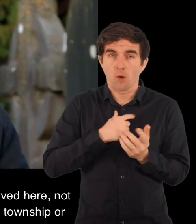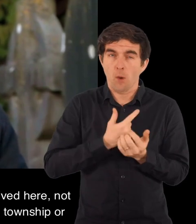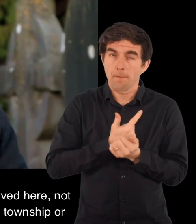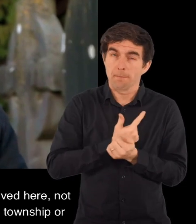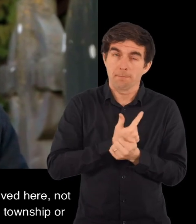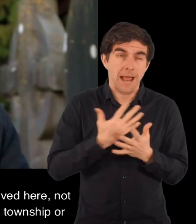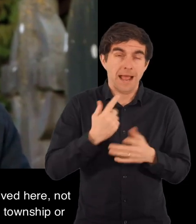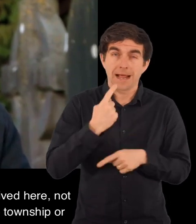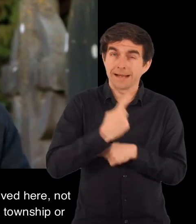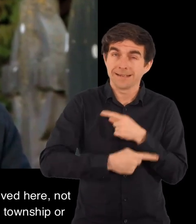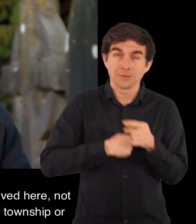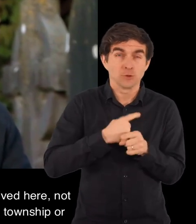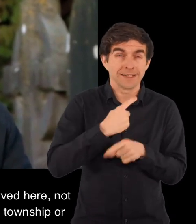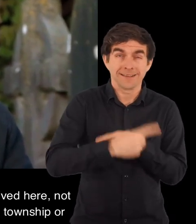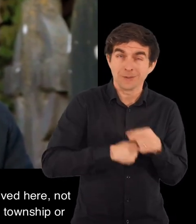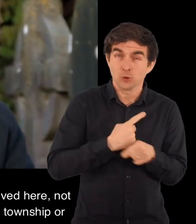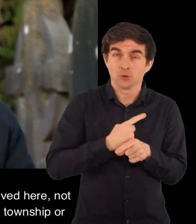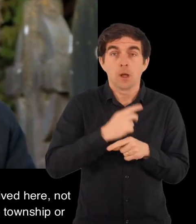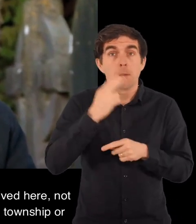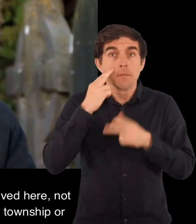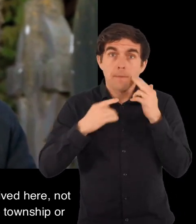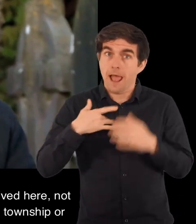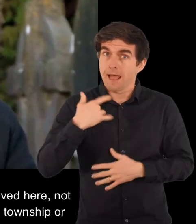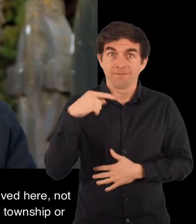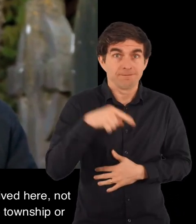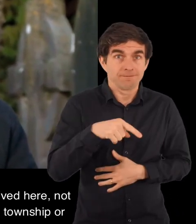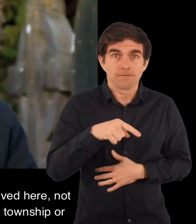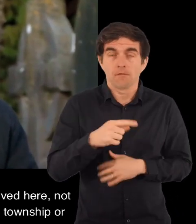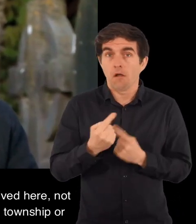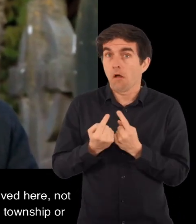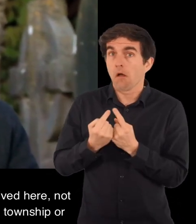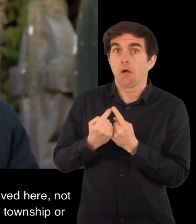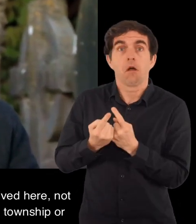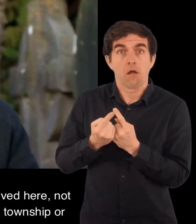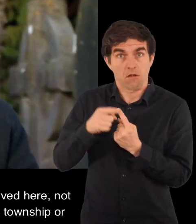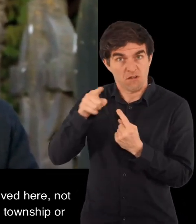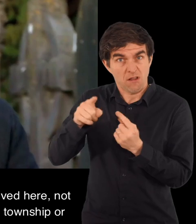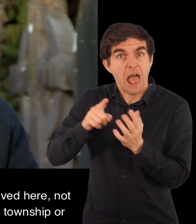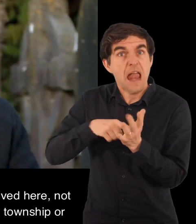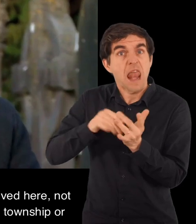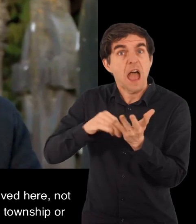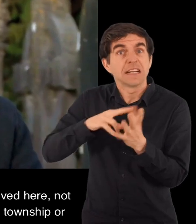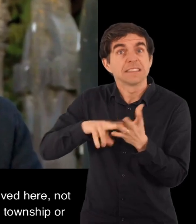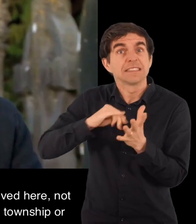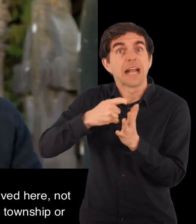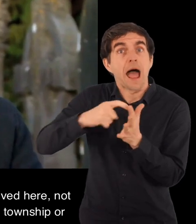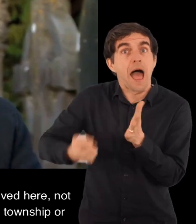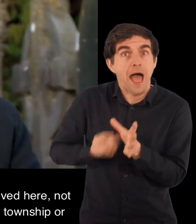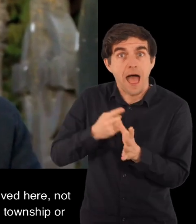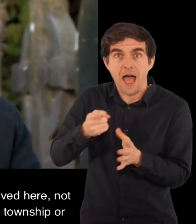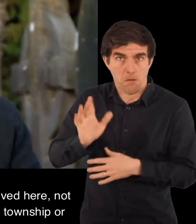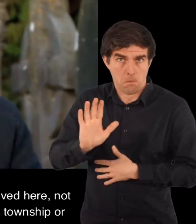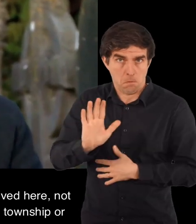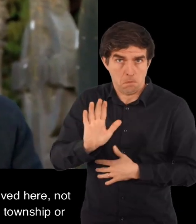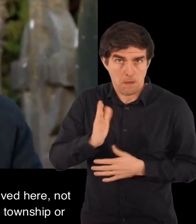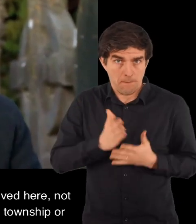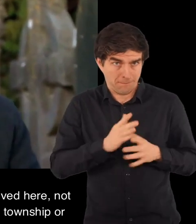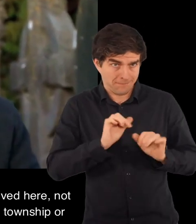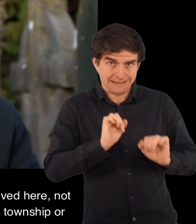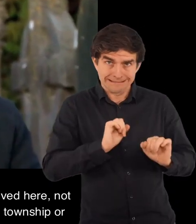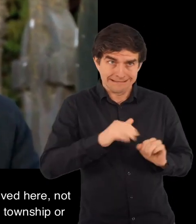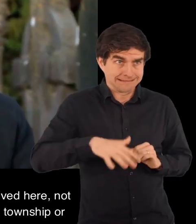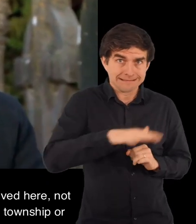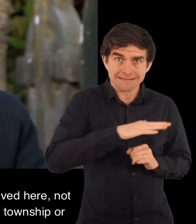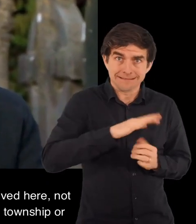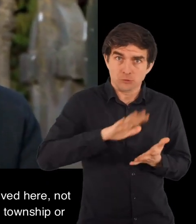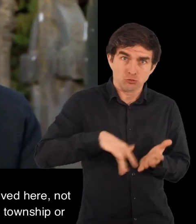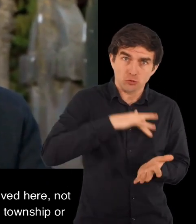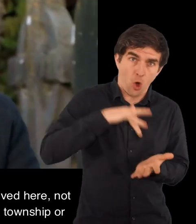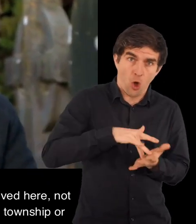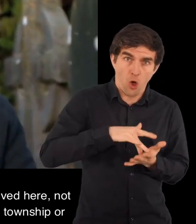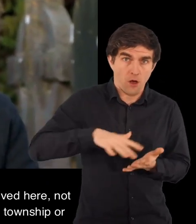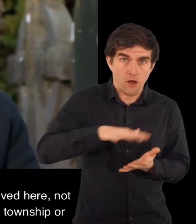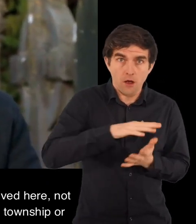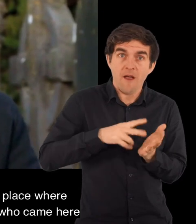and for many generations, people lived here, not in the town of Lisnaskea but in the township or